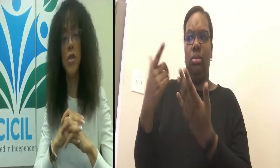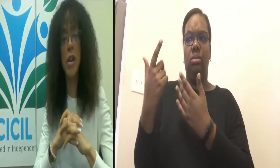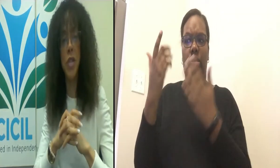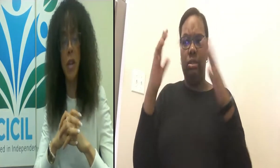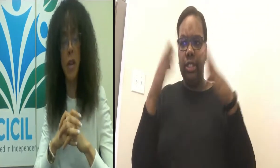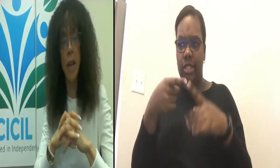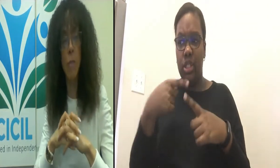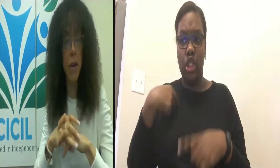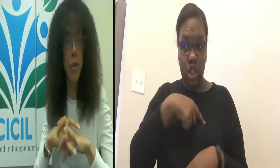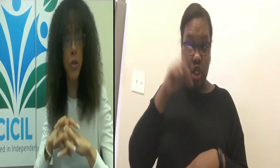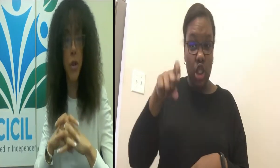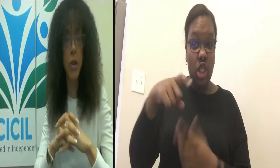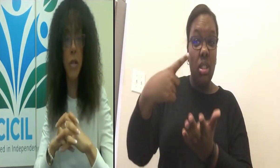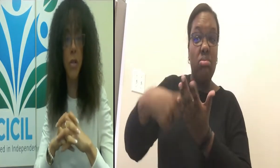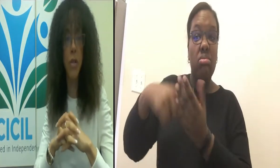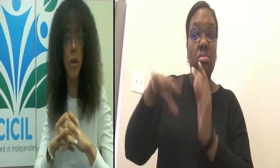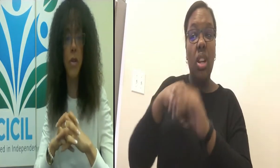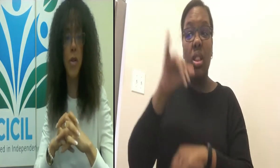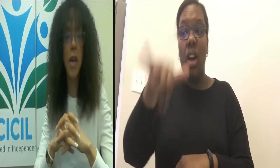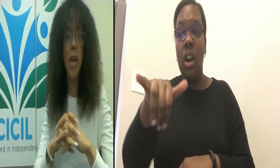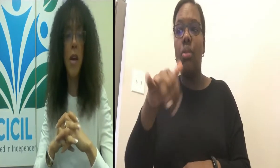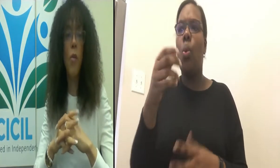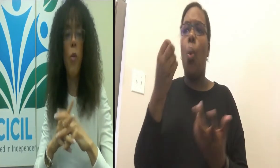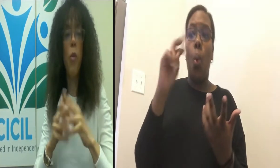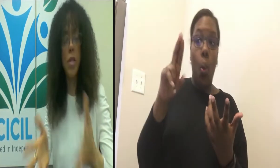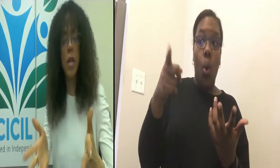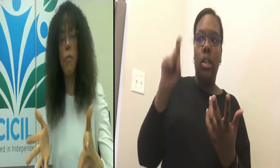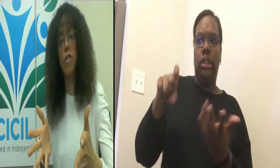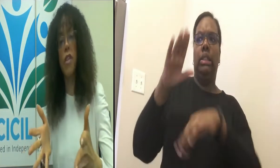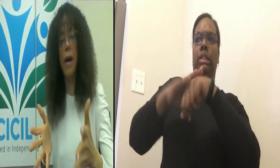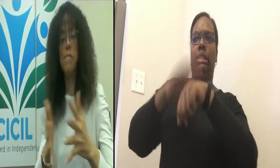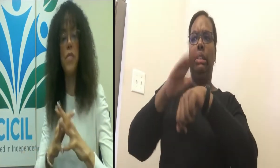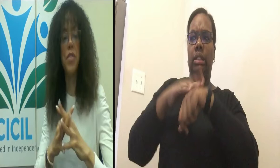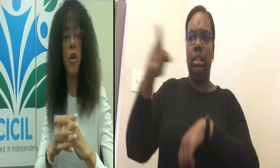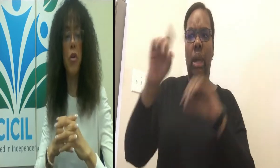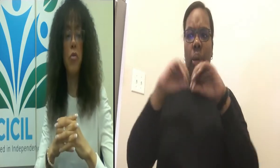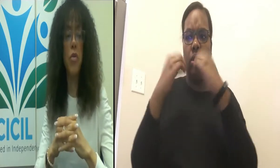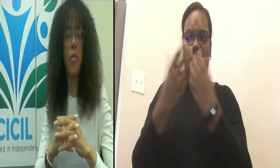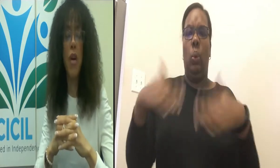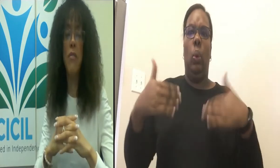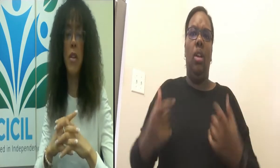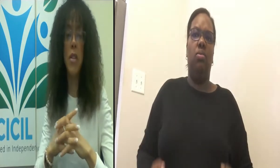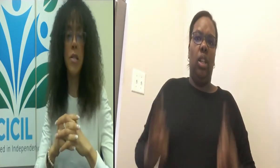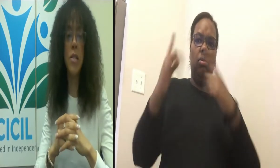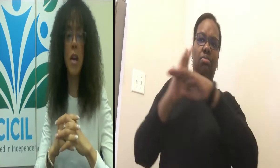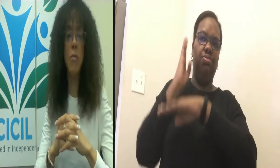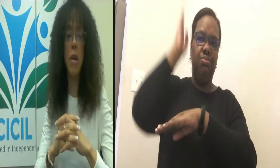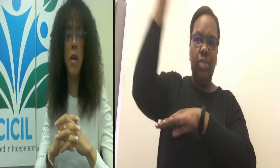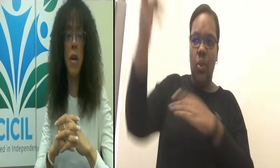are 300 percent over budget as far as fundraising expenditures are concerned